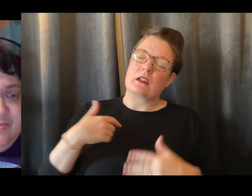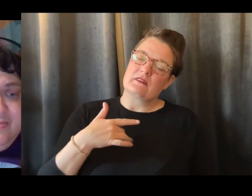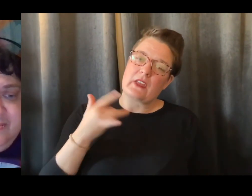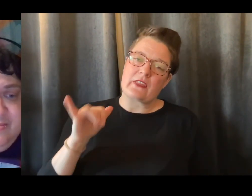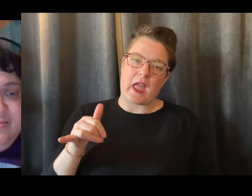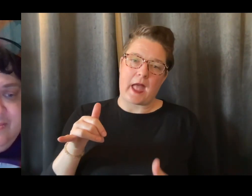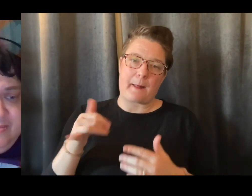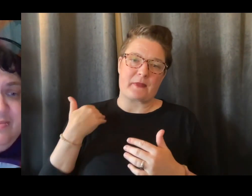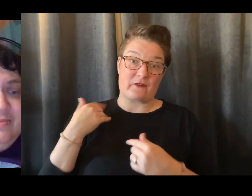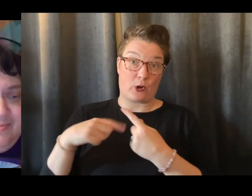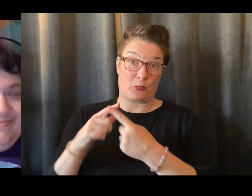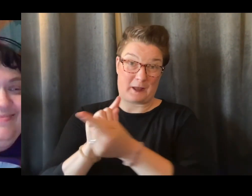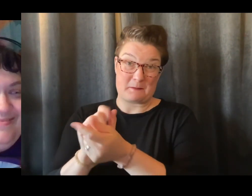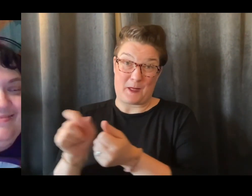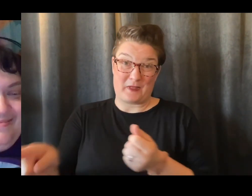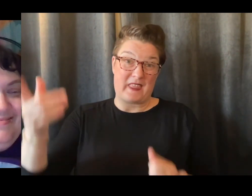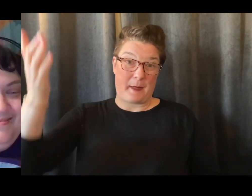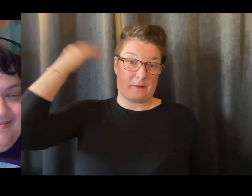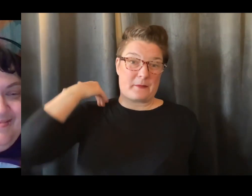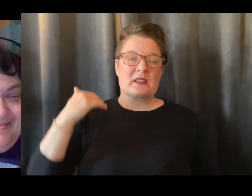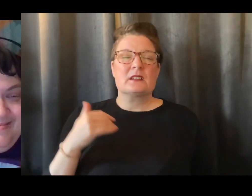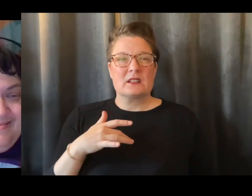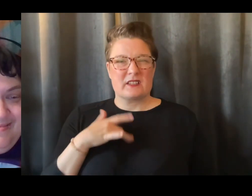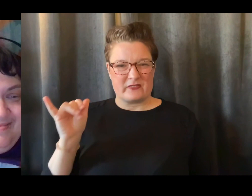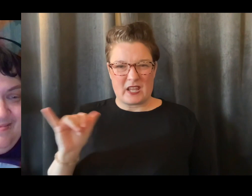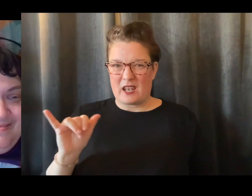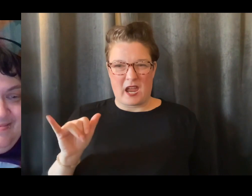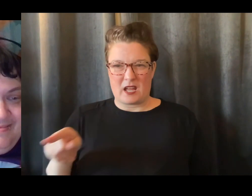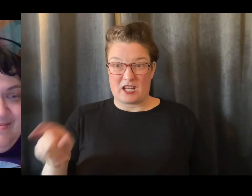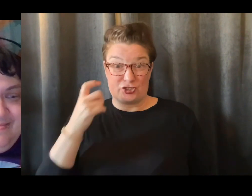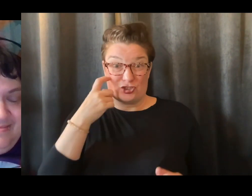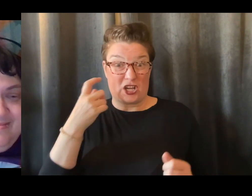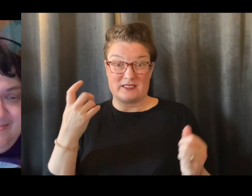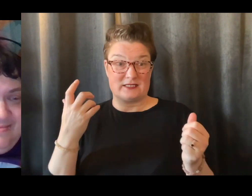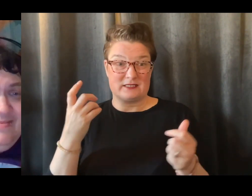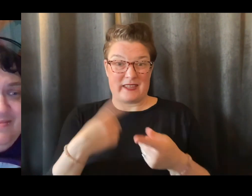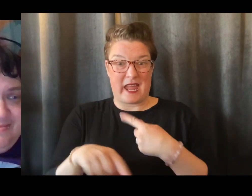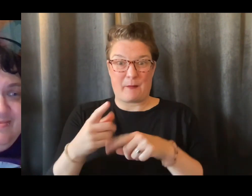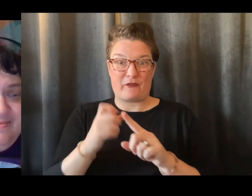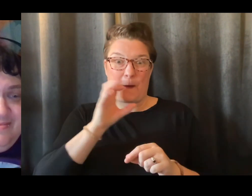Rebekah: Like that they just stepped out of the old country. they're just, I mean, even how they dress, it's like kinda like